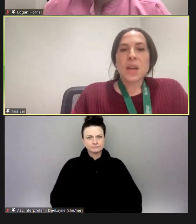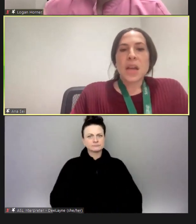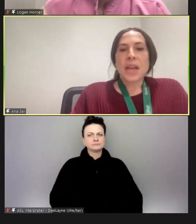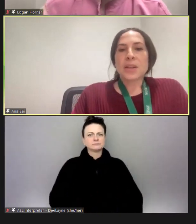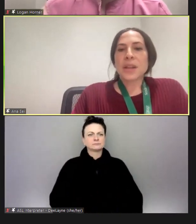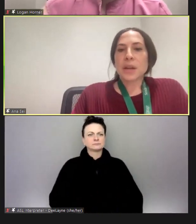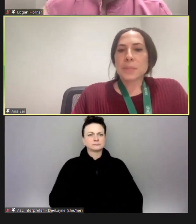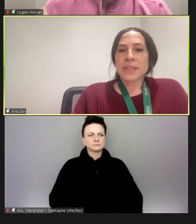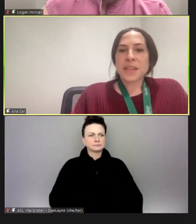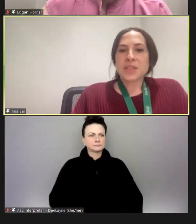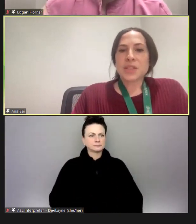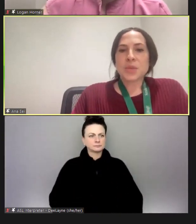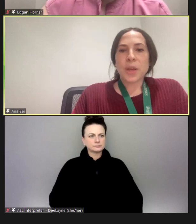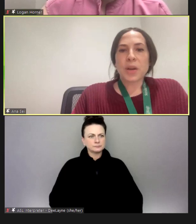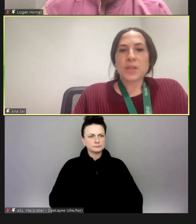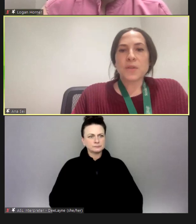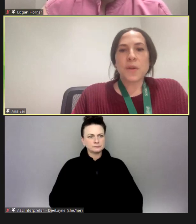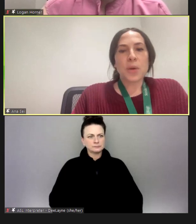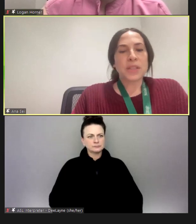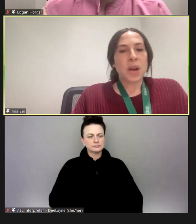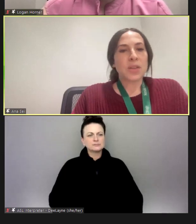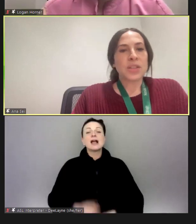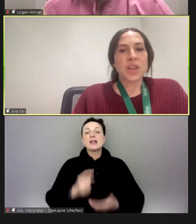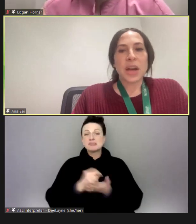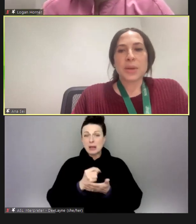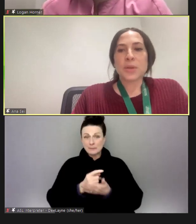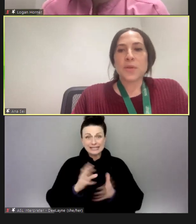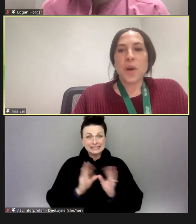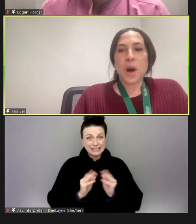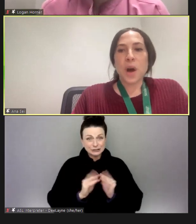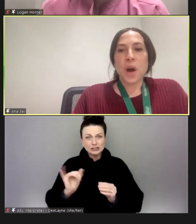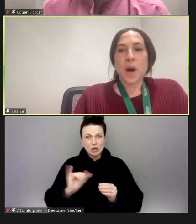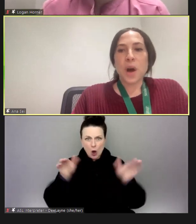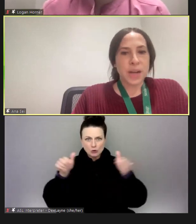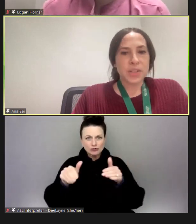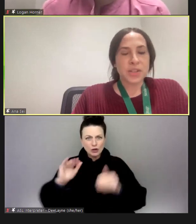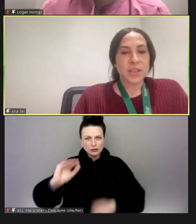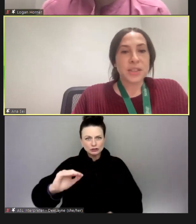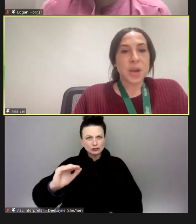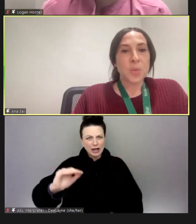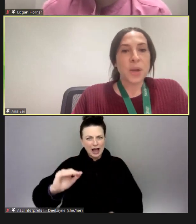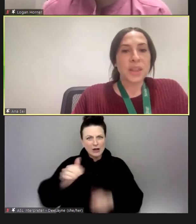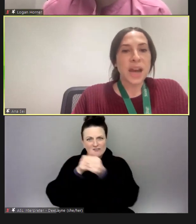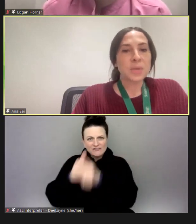in our therapy sessions we also focus on